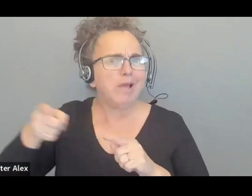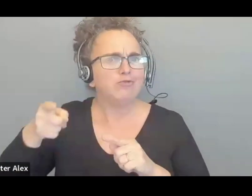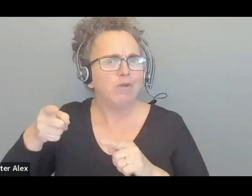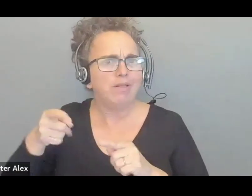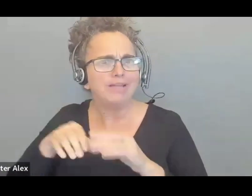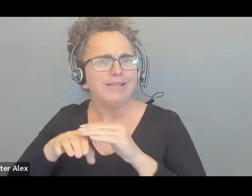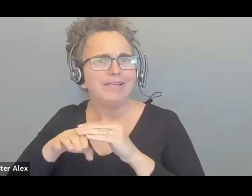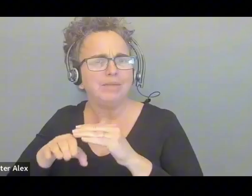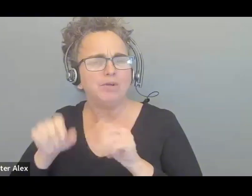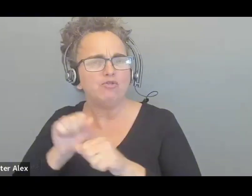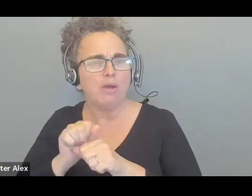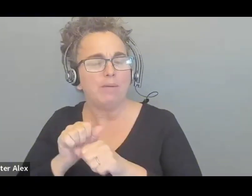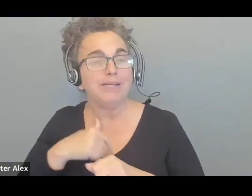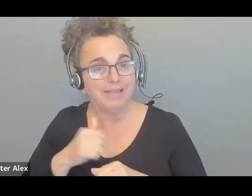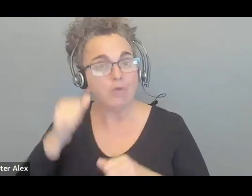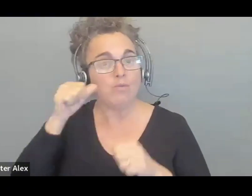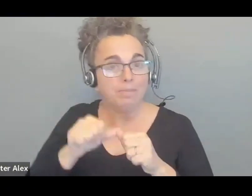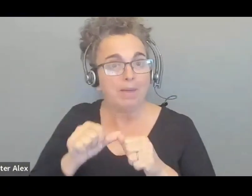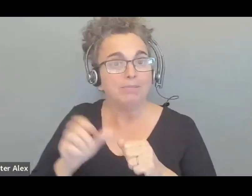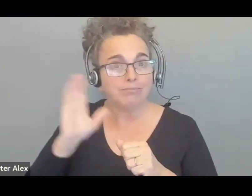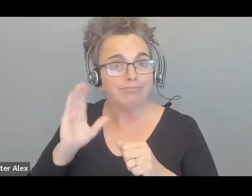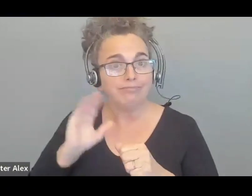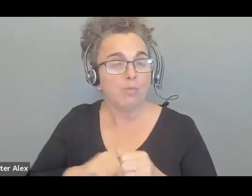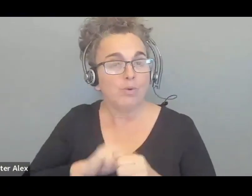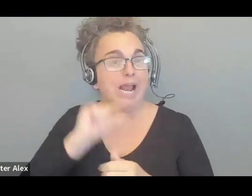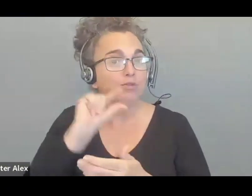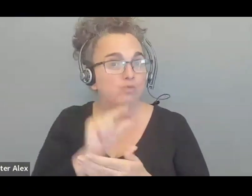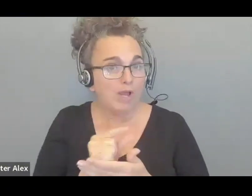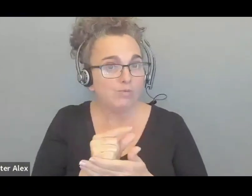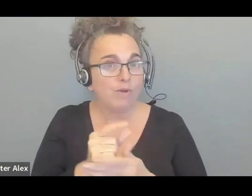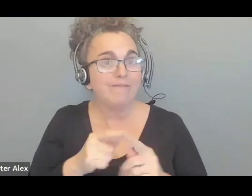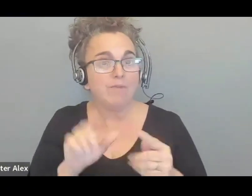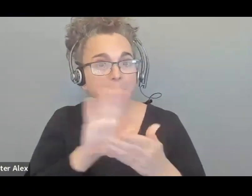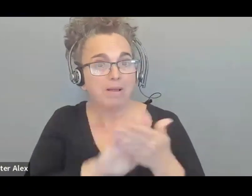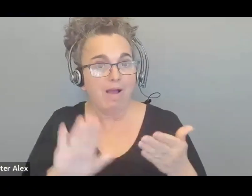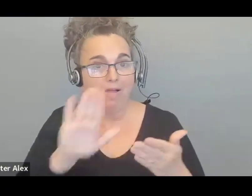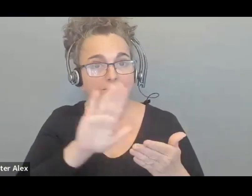'cause I remember when I was graduating from college,